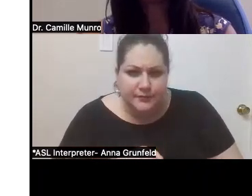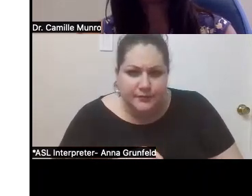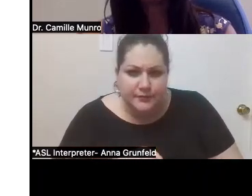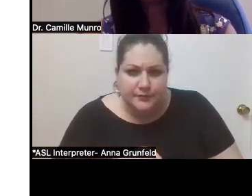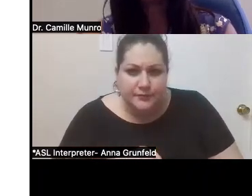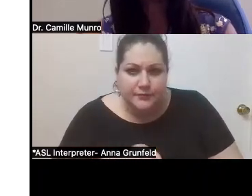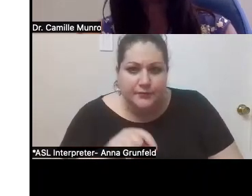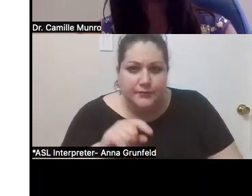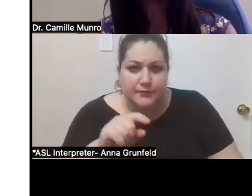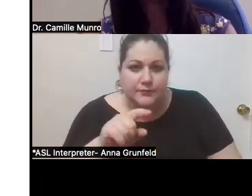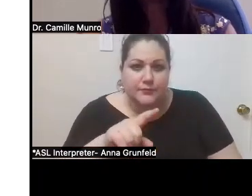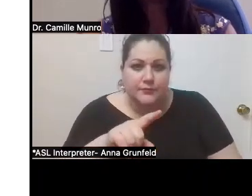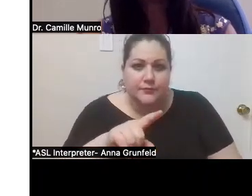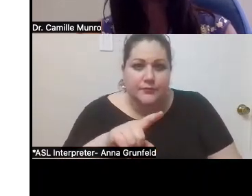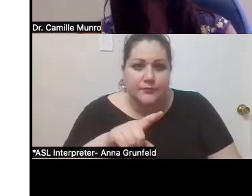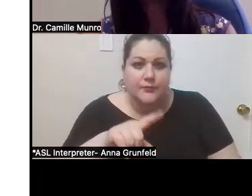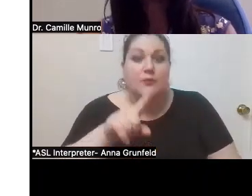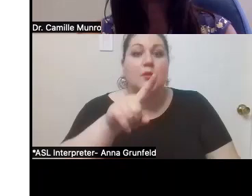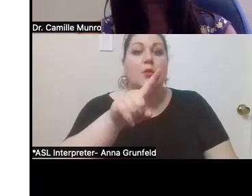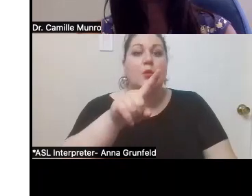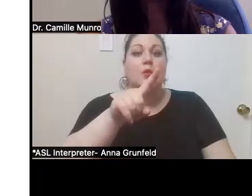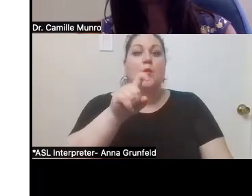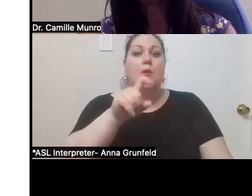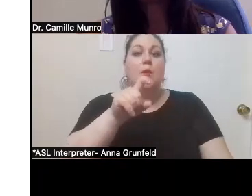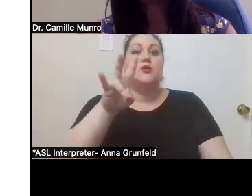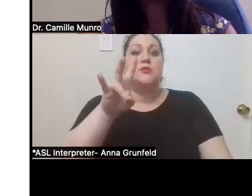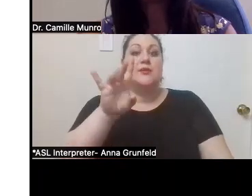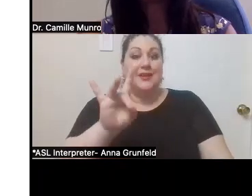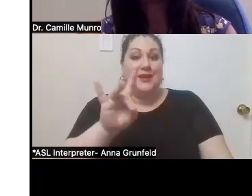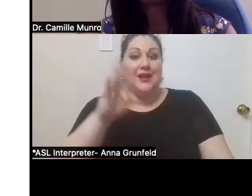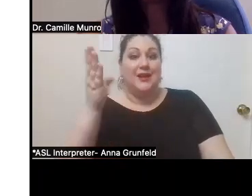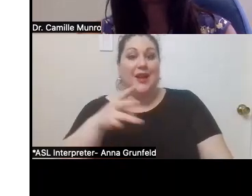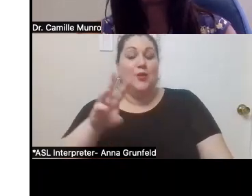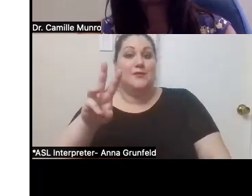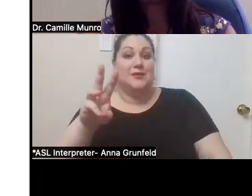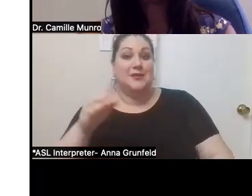But the percent receiving accommodations was not reported.